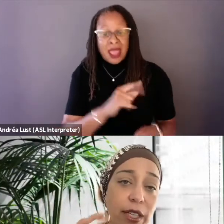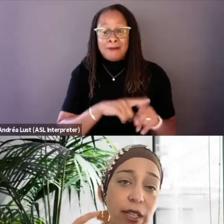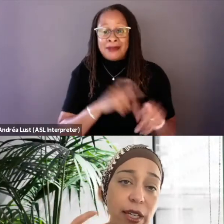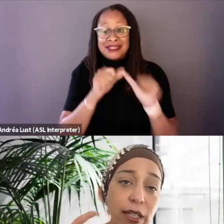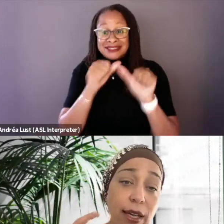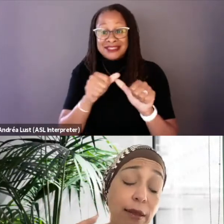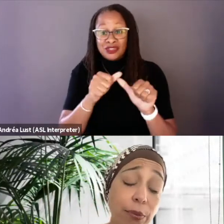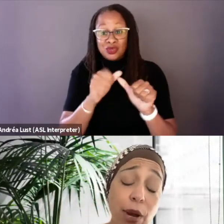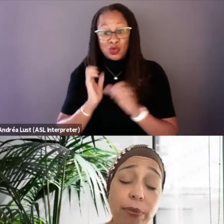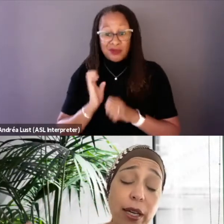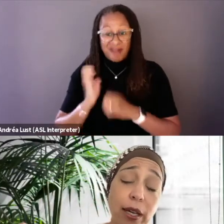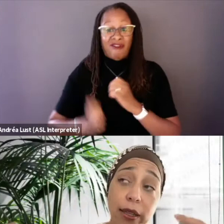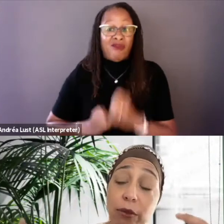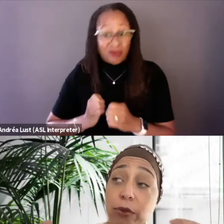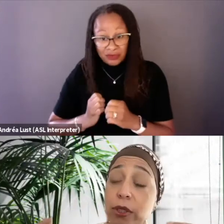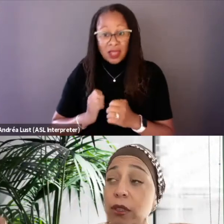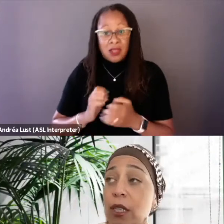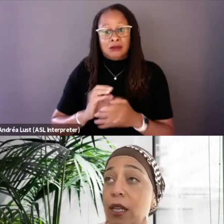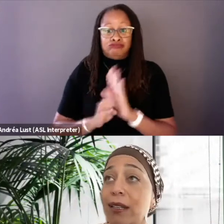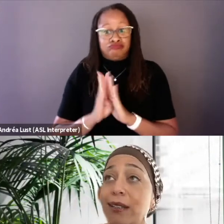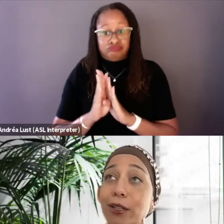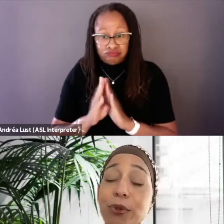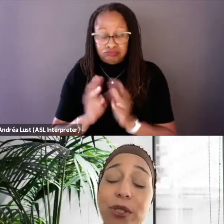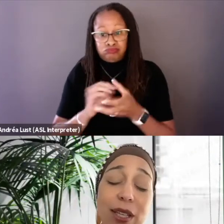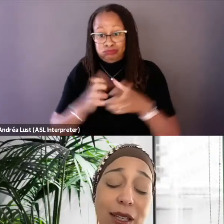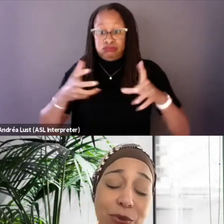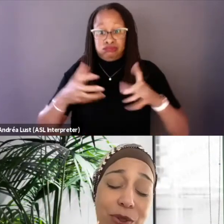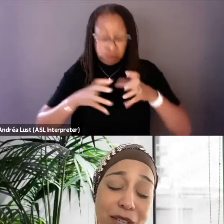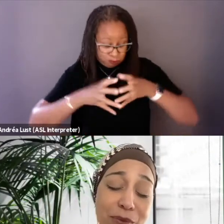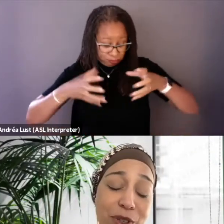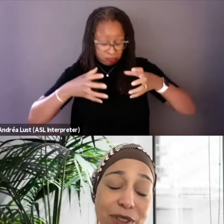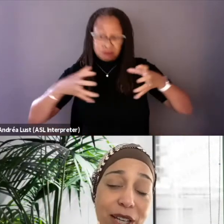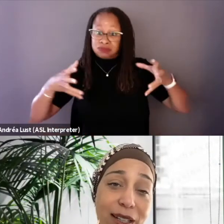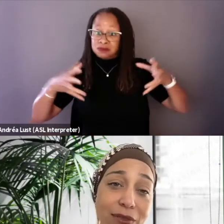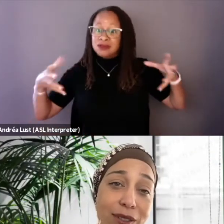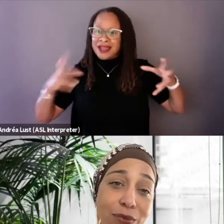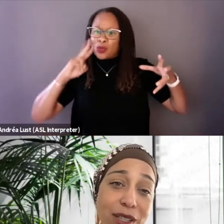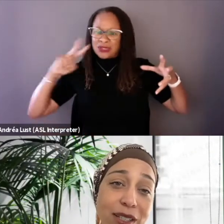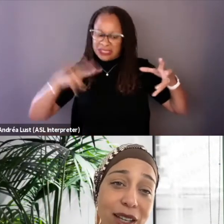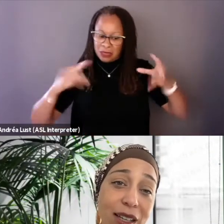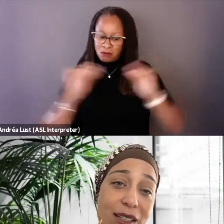And probably I think we'll, you know, we'll see more of that even present day